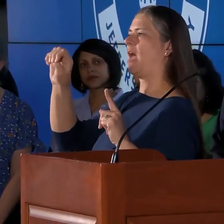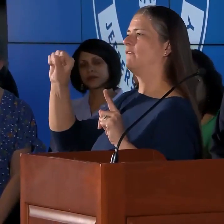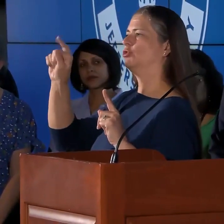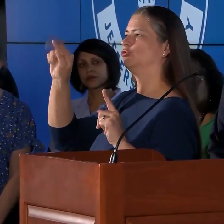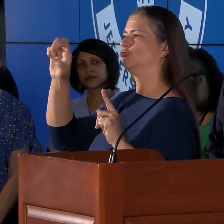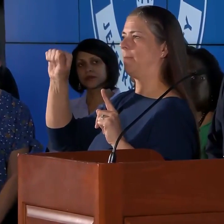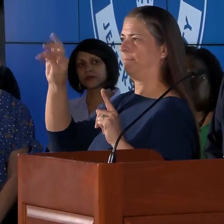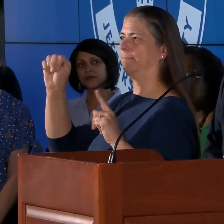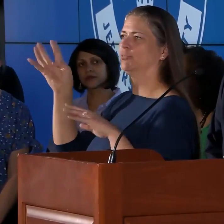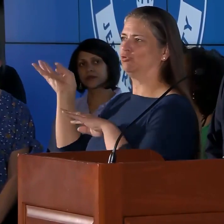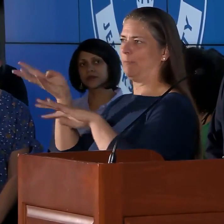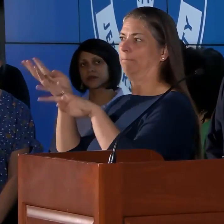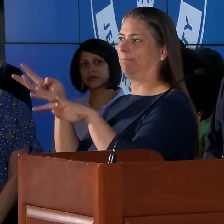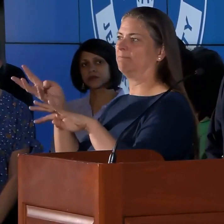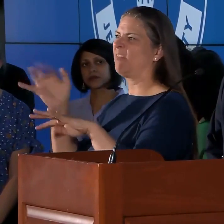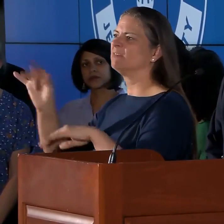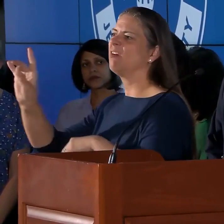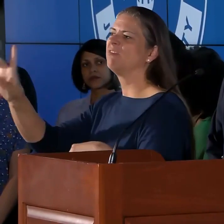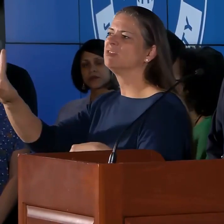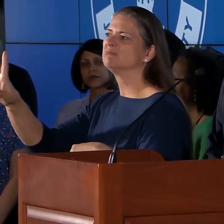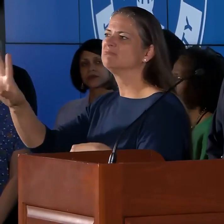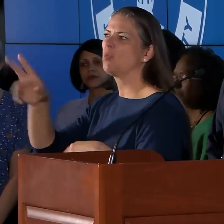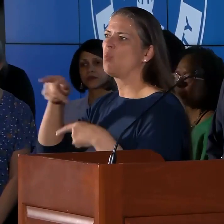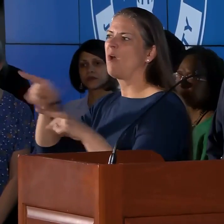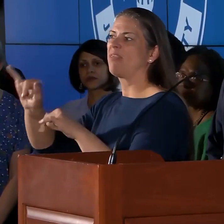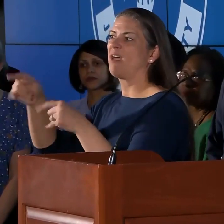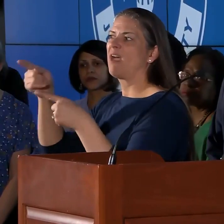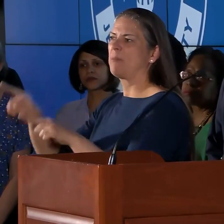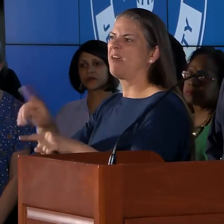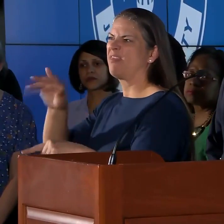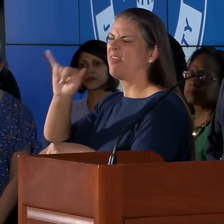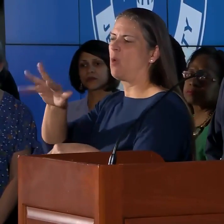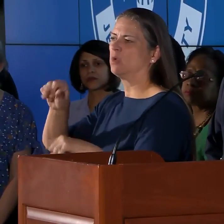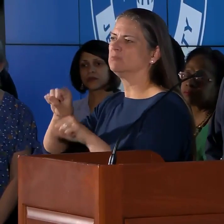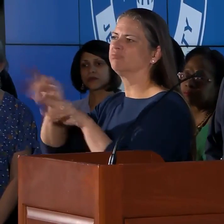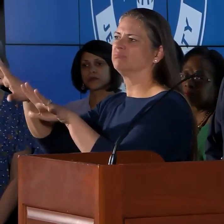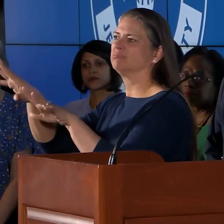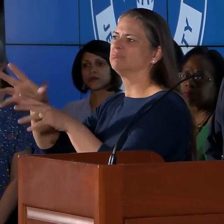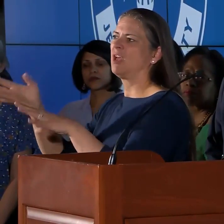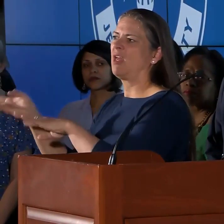that's, that's tragic to know that that incident was out there and captured. Um